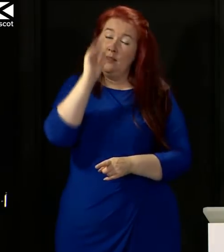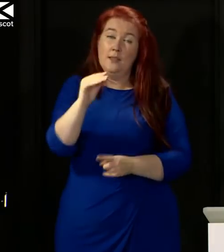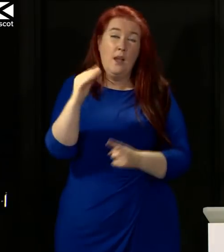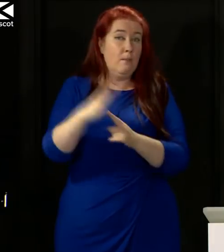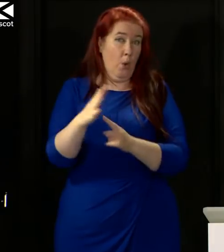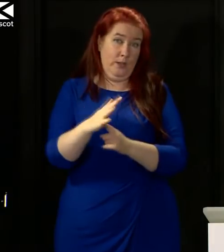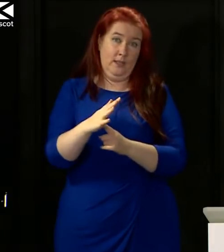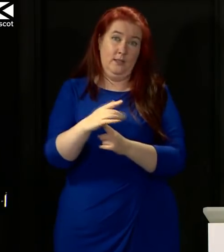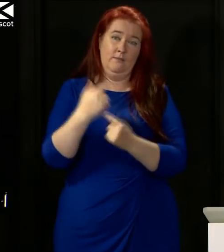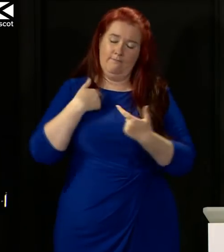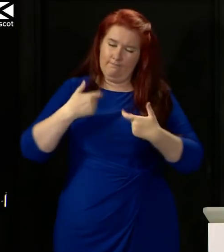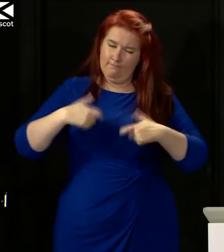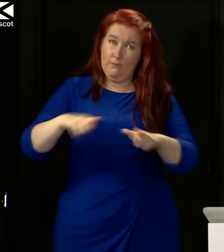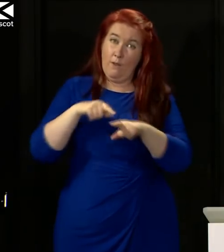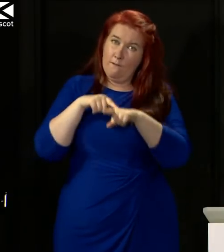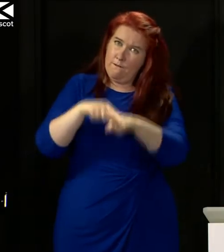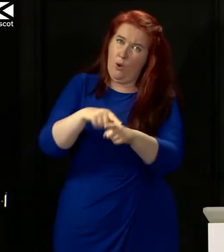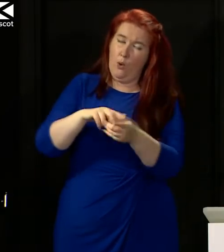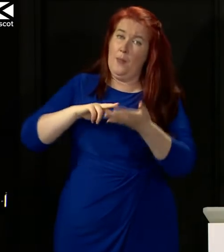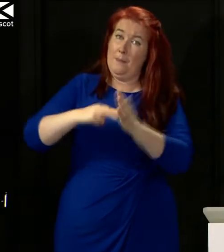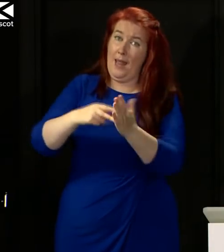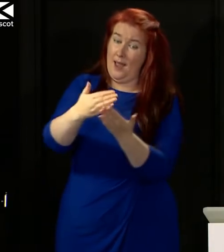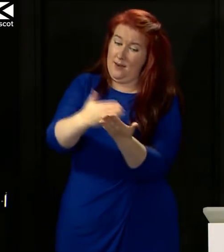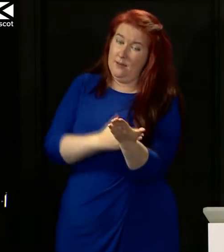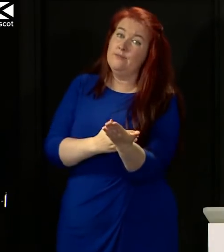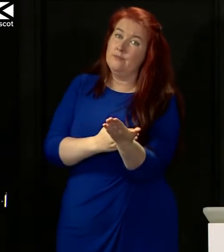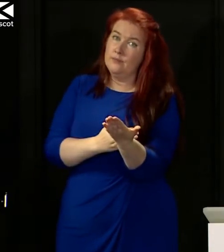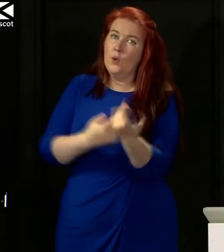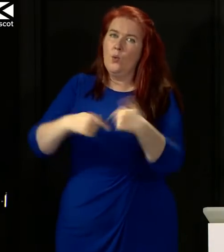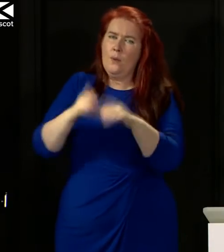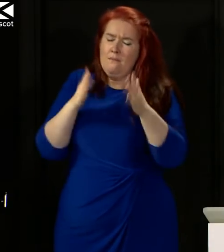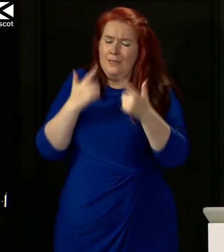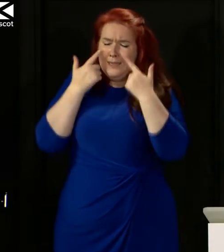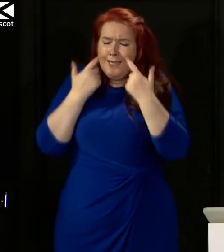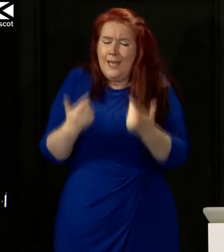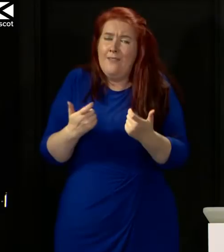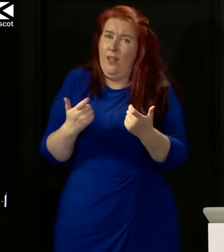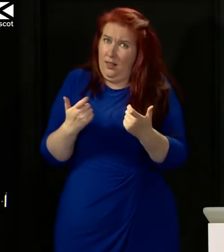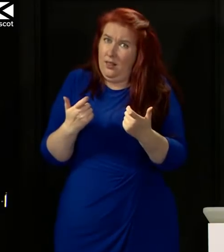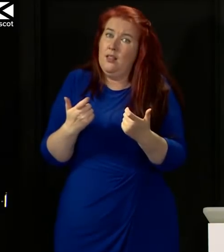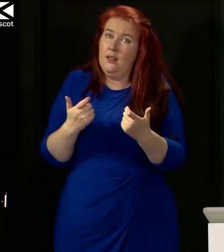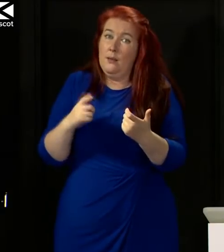continue to follow the plan, and that we continue to be careful and cautious, because the progress